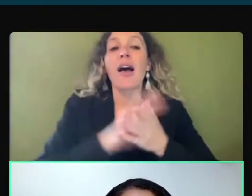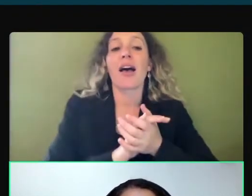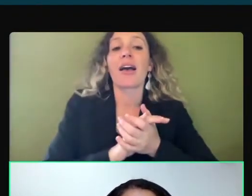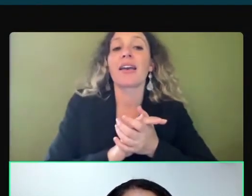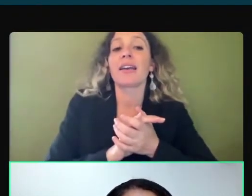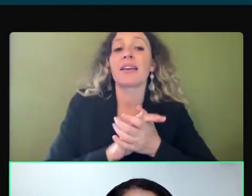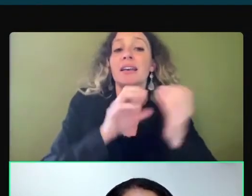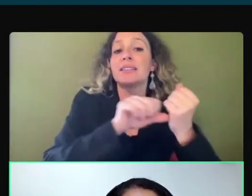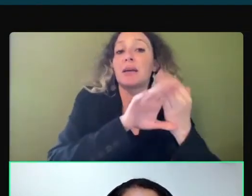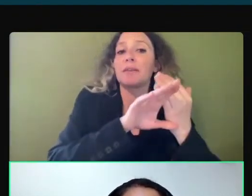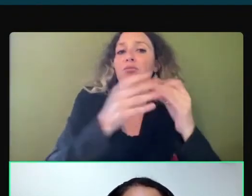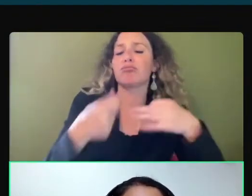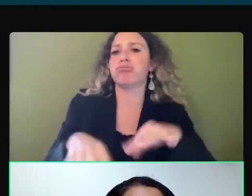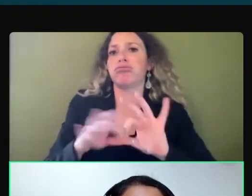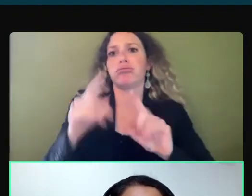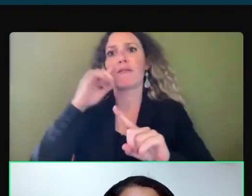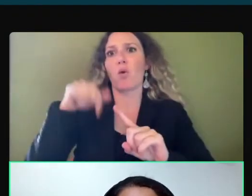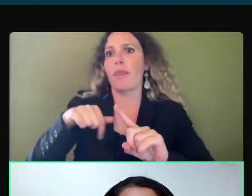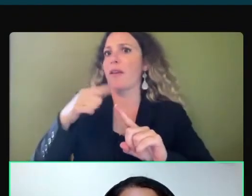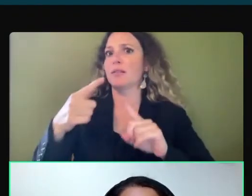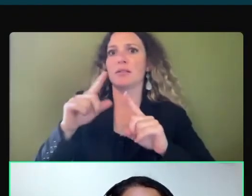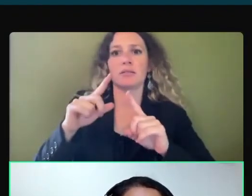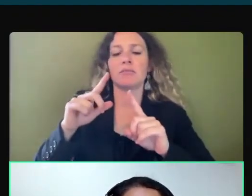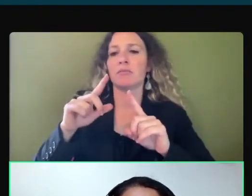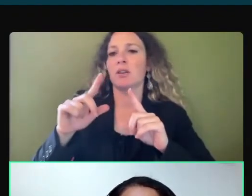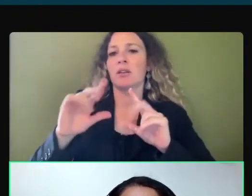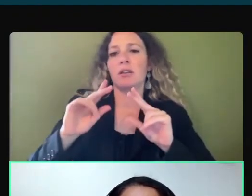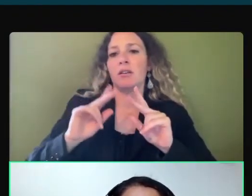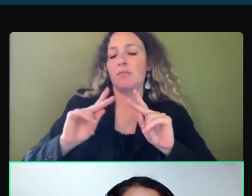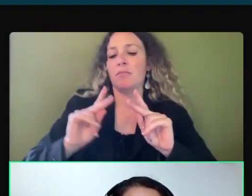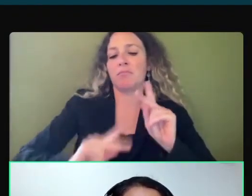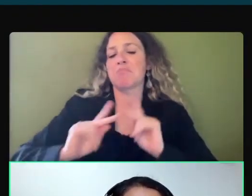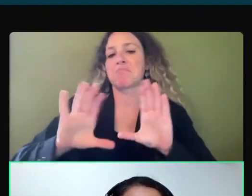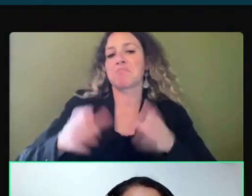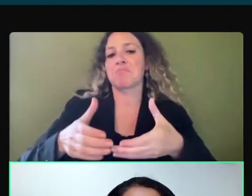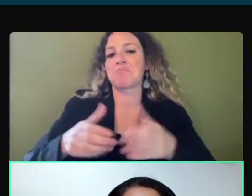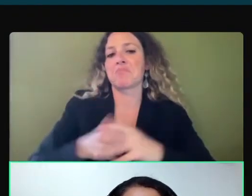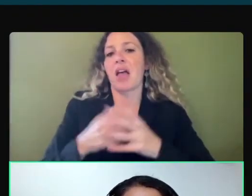this population. Truthfully, those with dementia have had a lot of difficulty getting to in-person